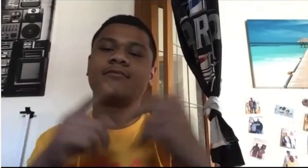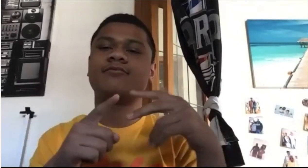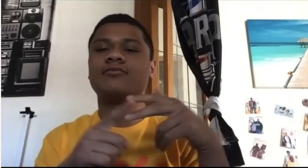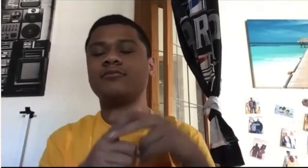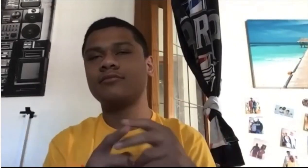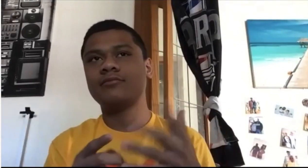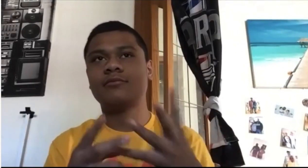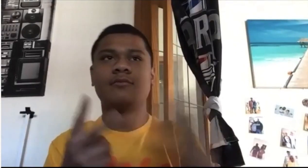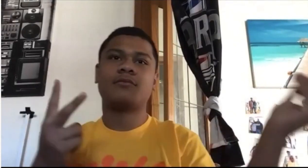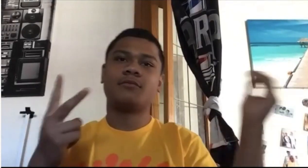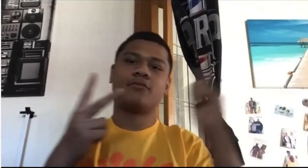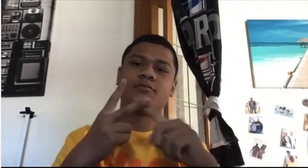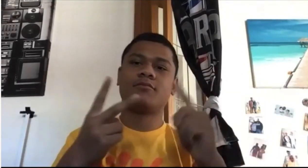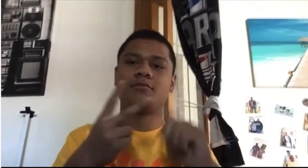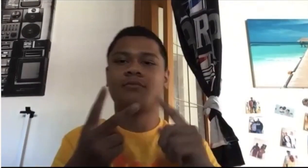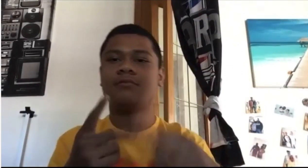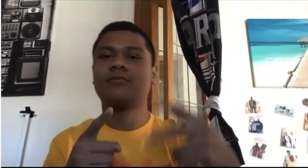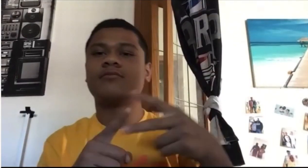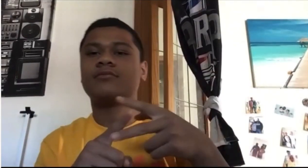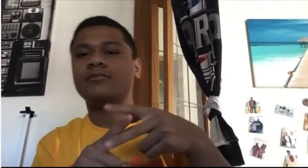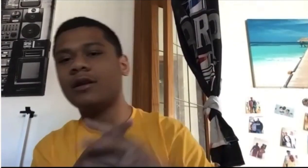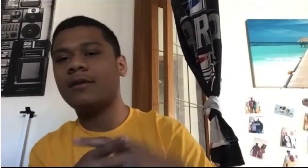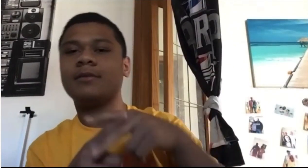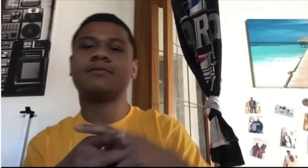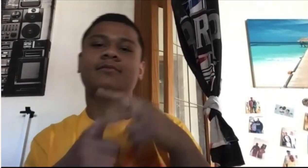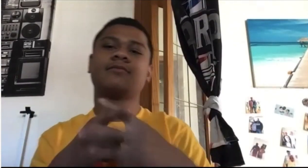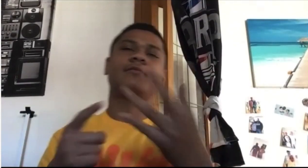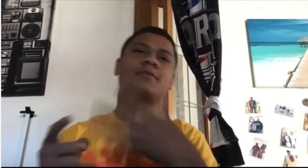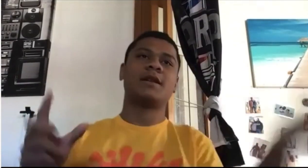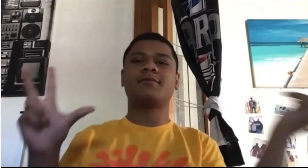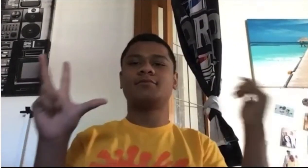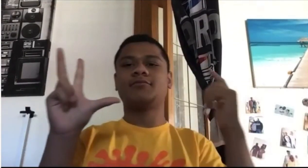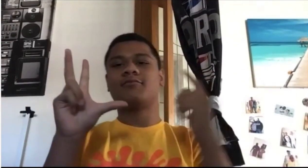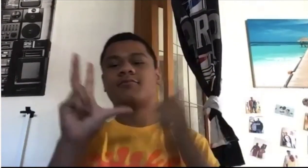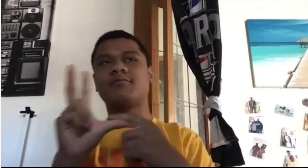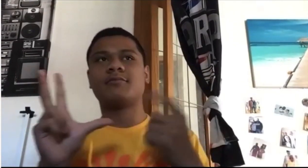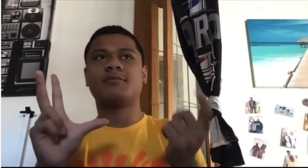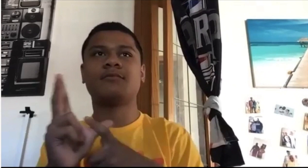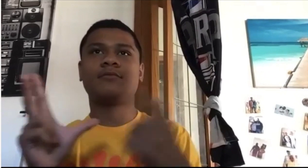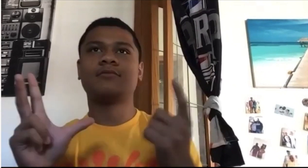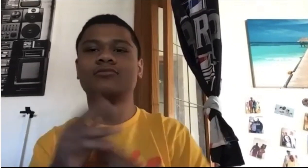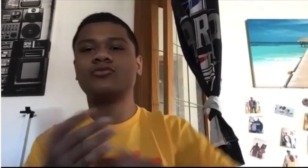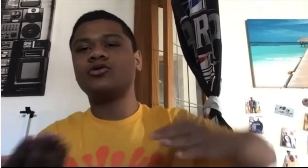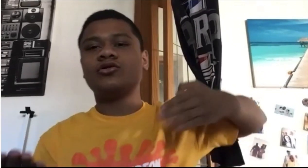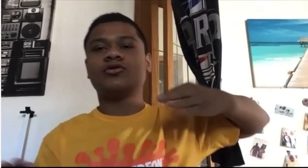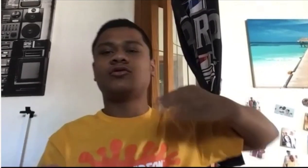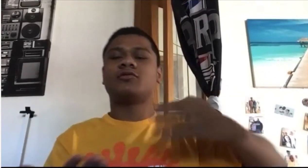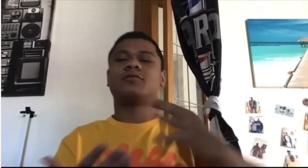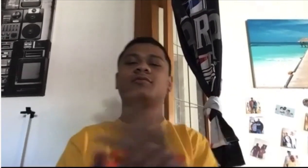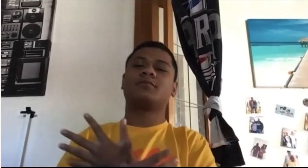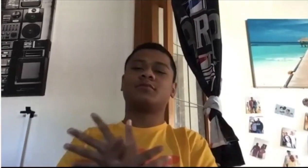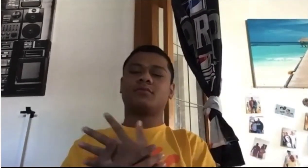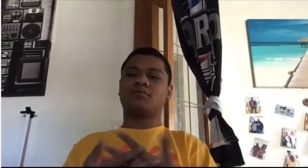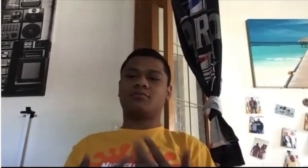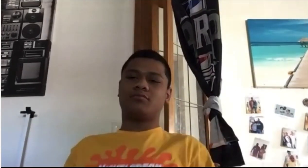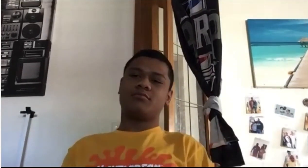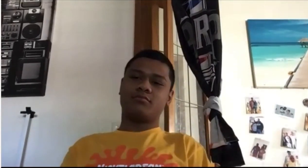First thing I would say is construction and automotive. And. Culinary arts